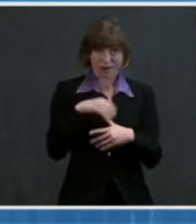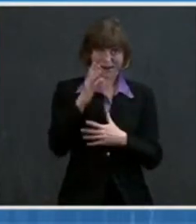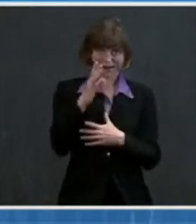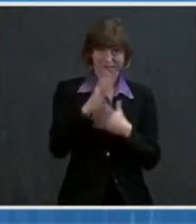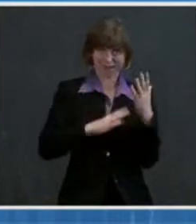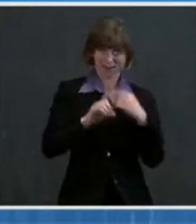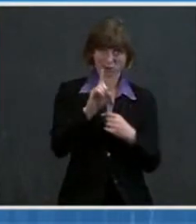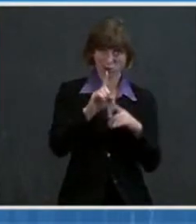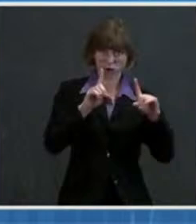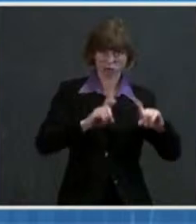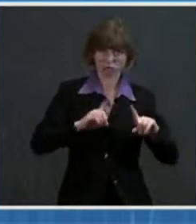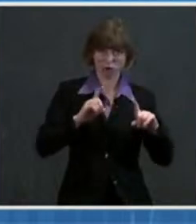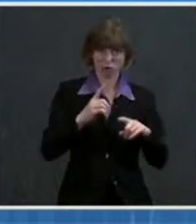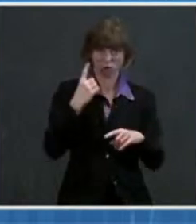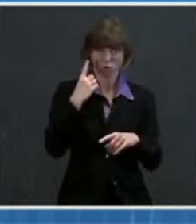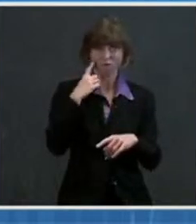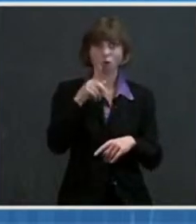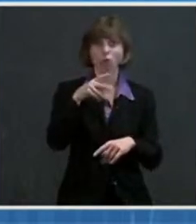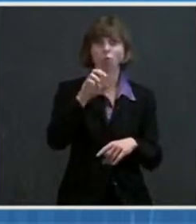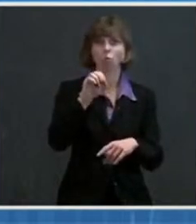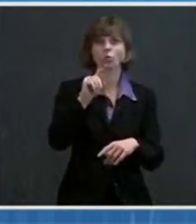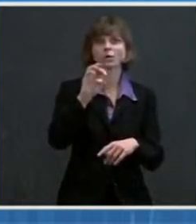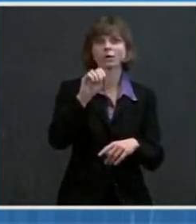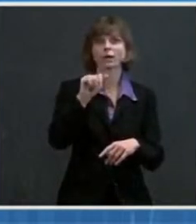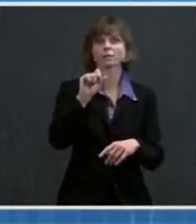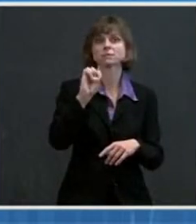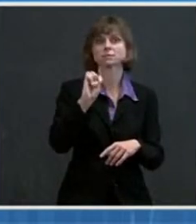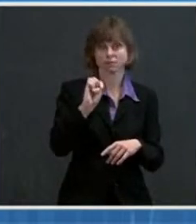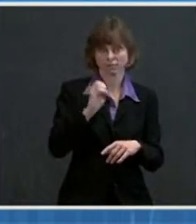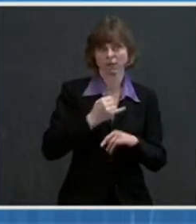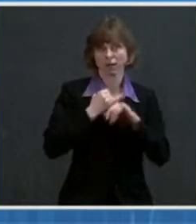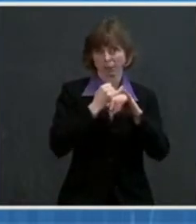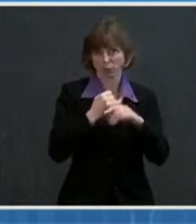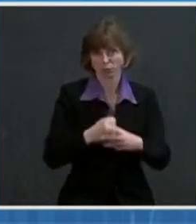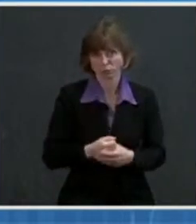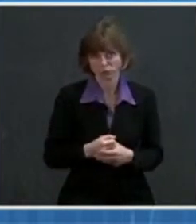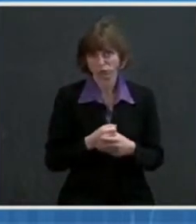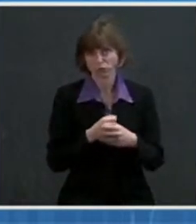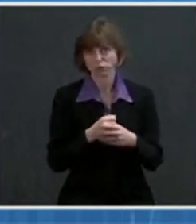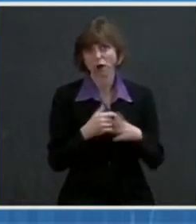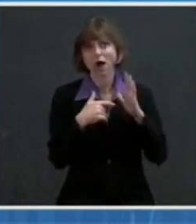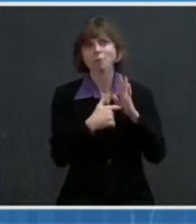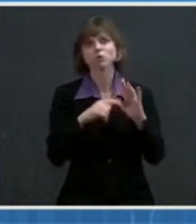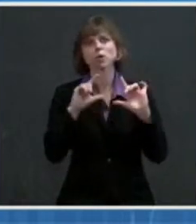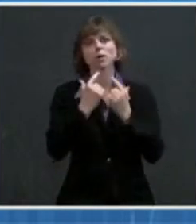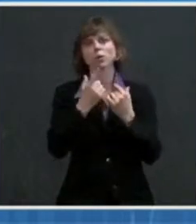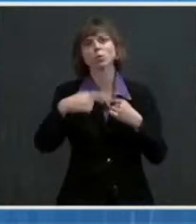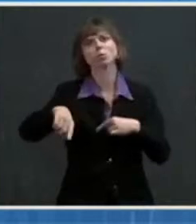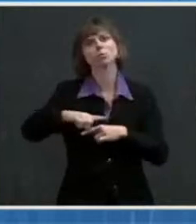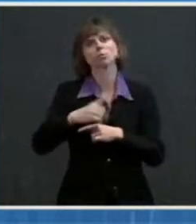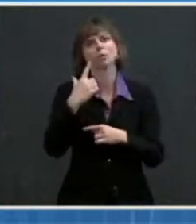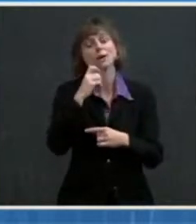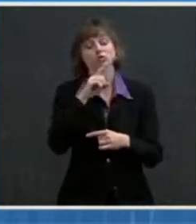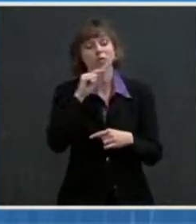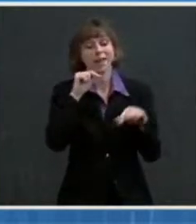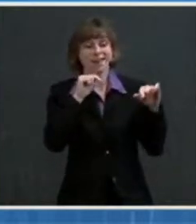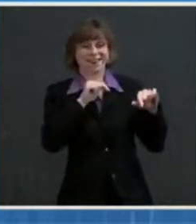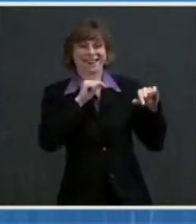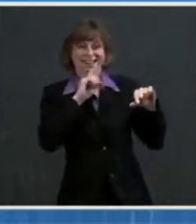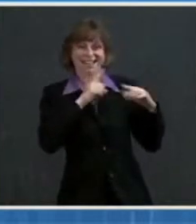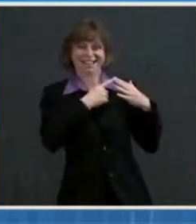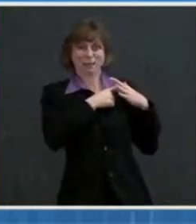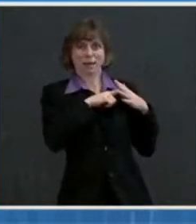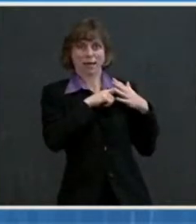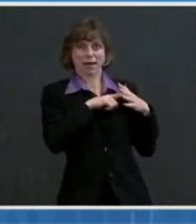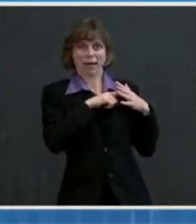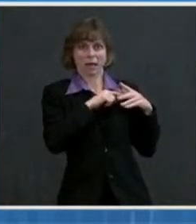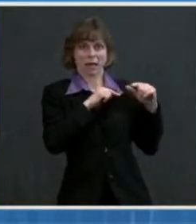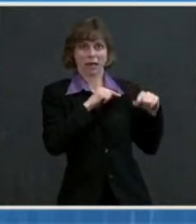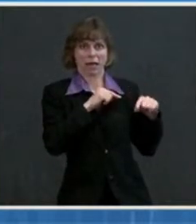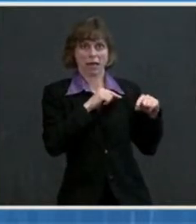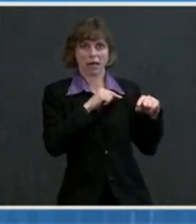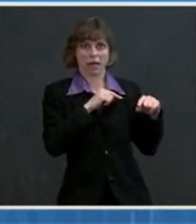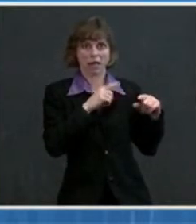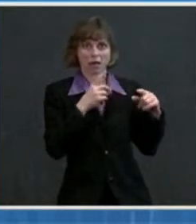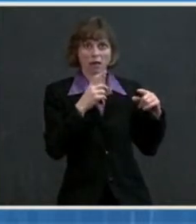PHASE ONE TRIAL AND FIEZ NOW IS